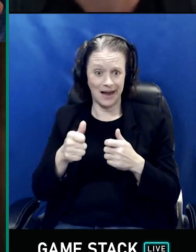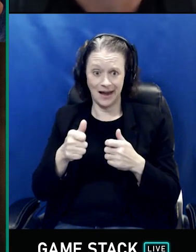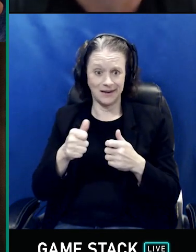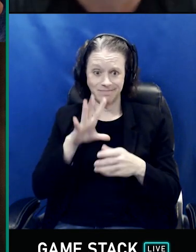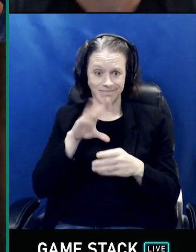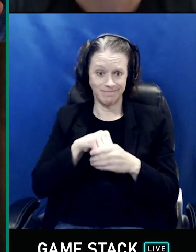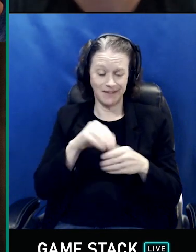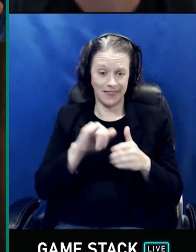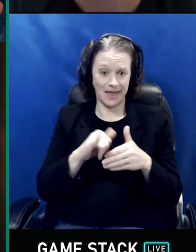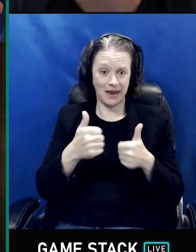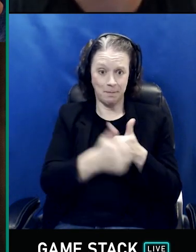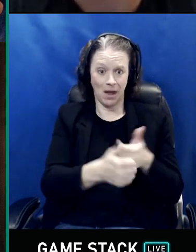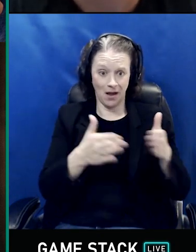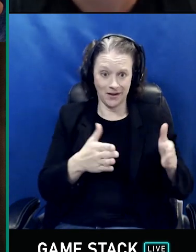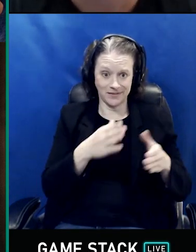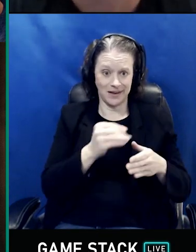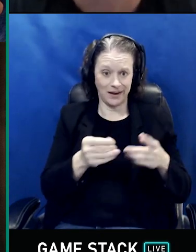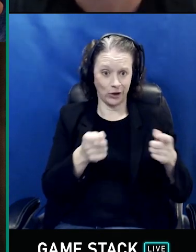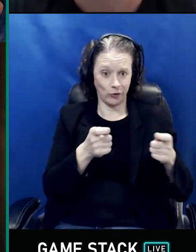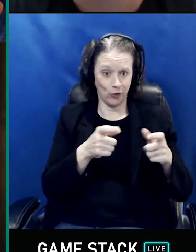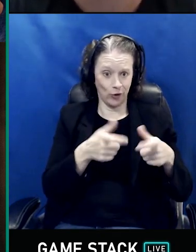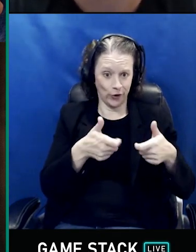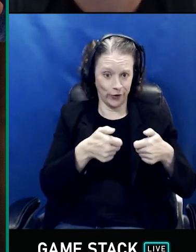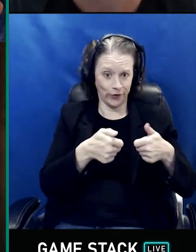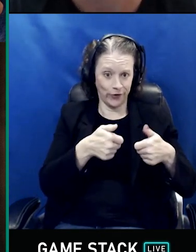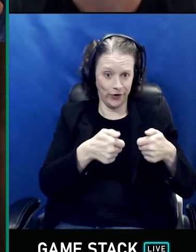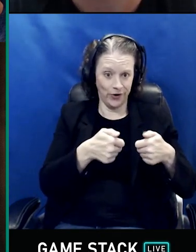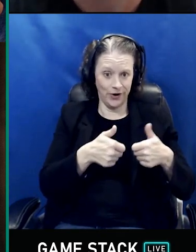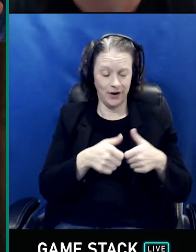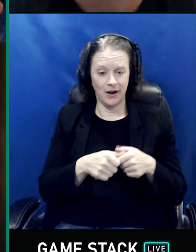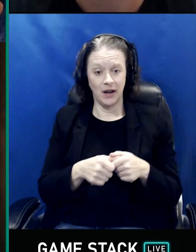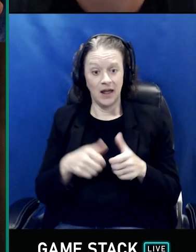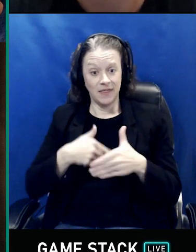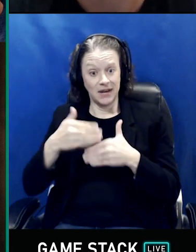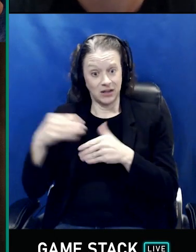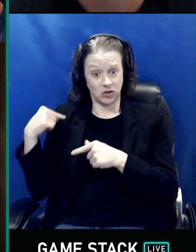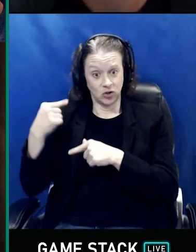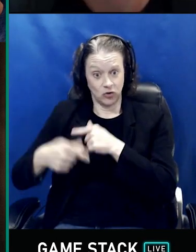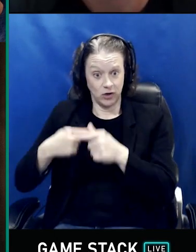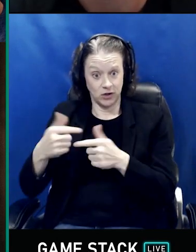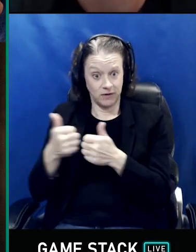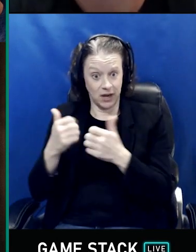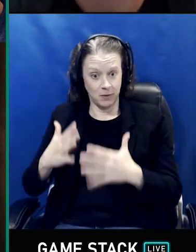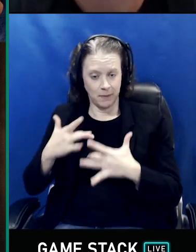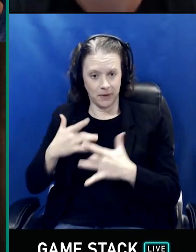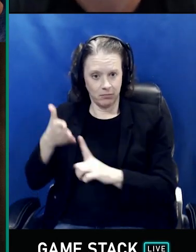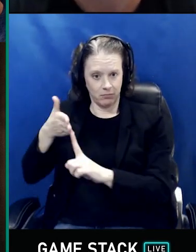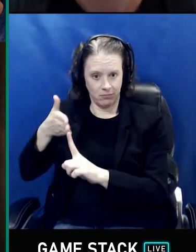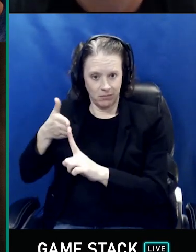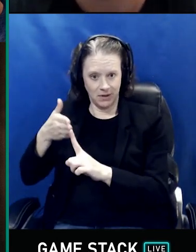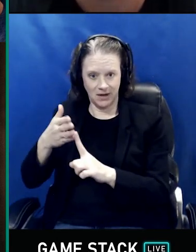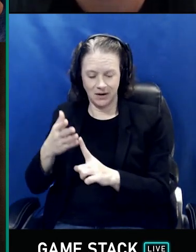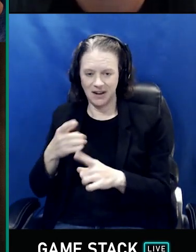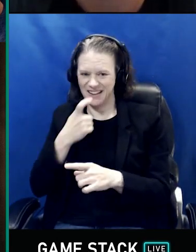The next generation of gamers has already shown a strong inclination towards glass controls, and mobile form factors,